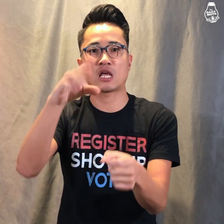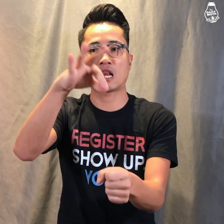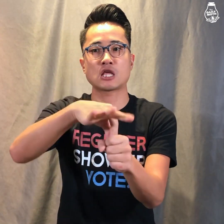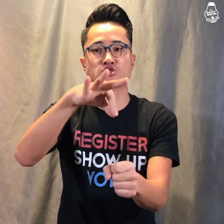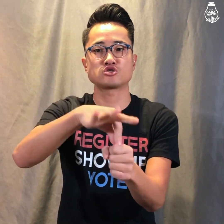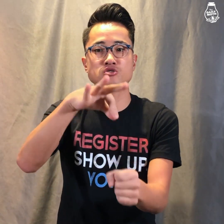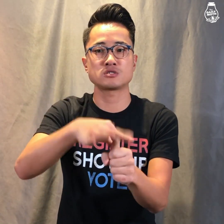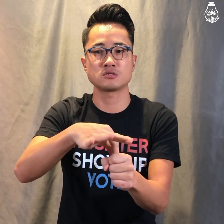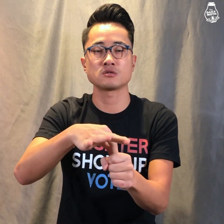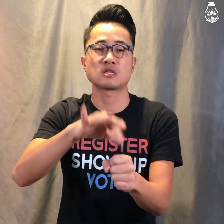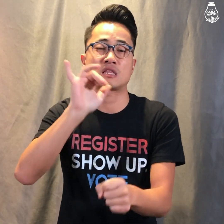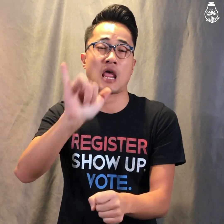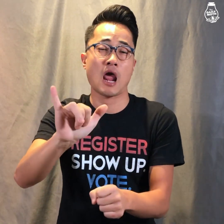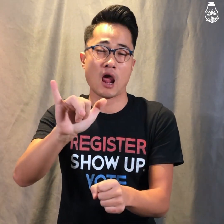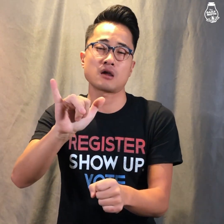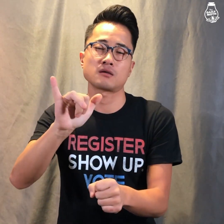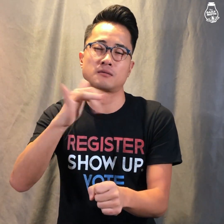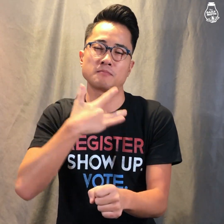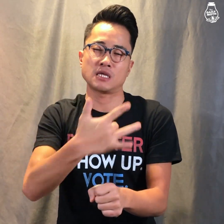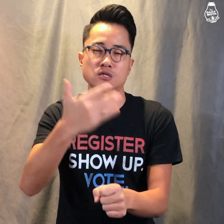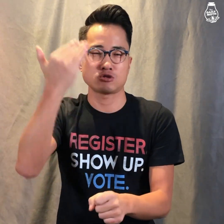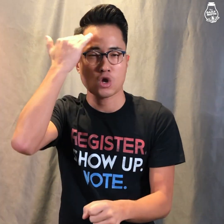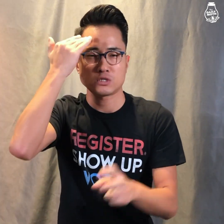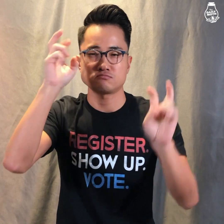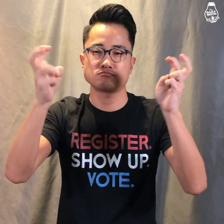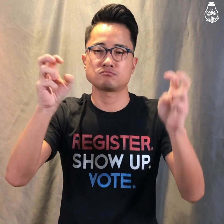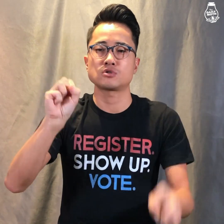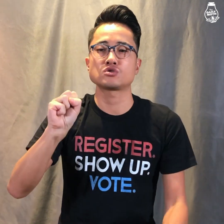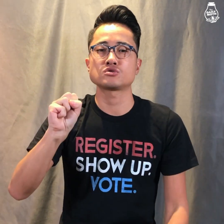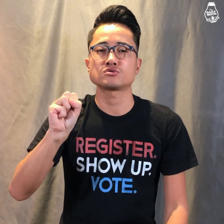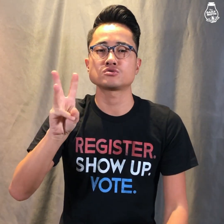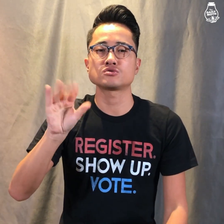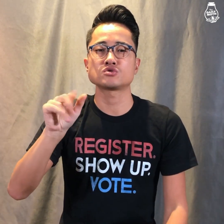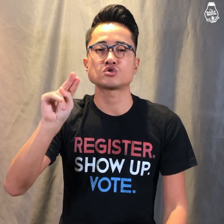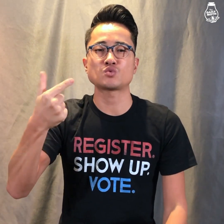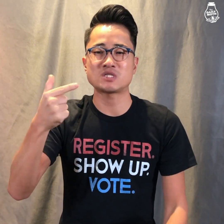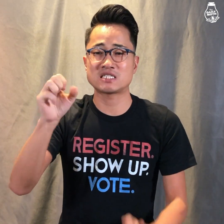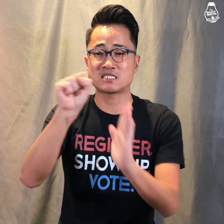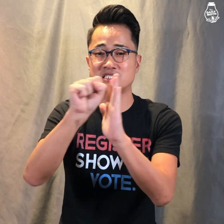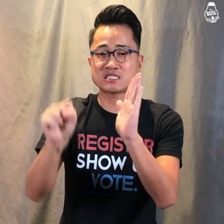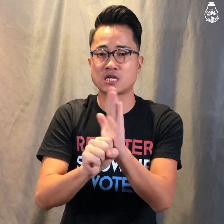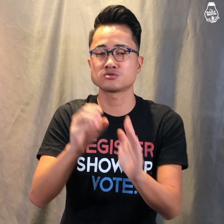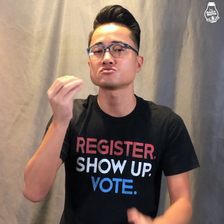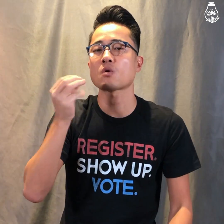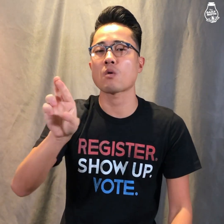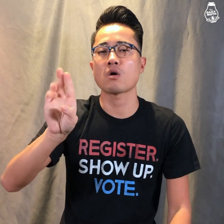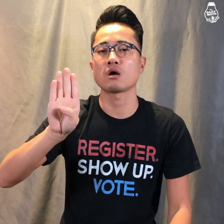seasons, they are known as "swing states" or